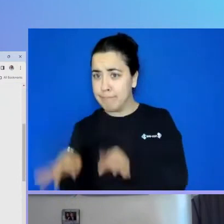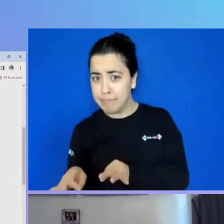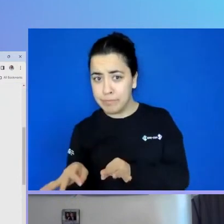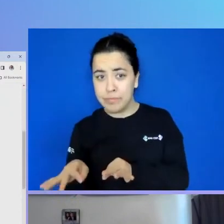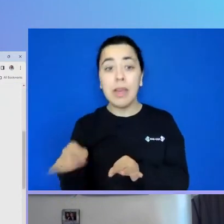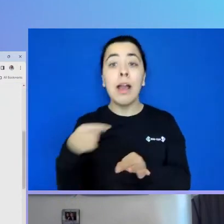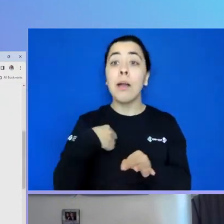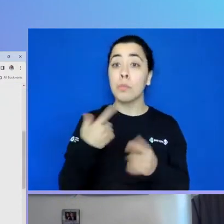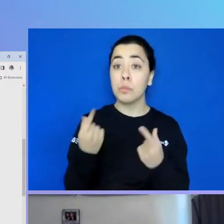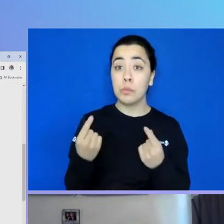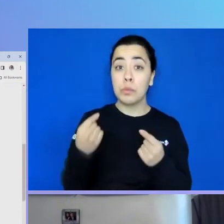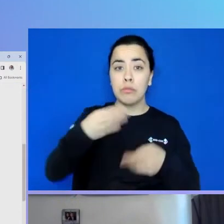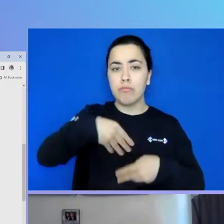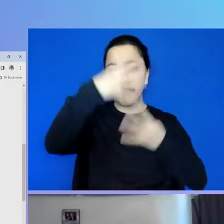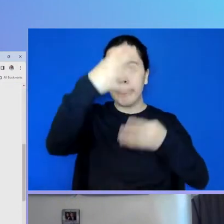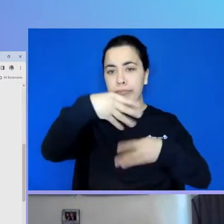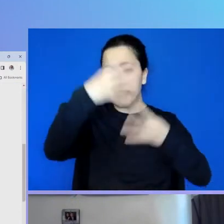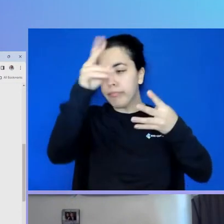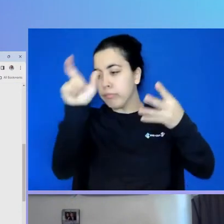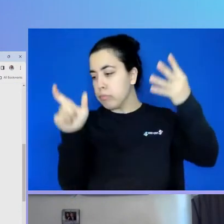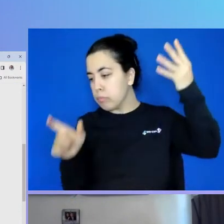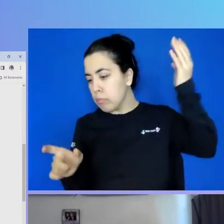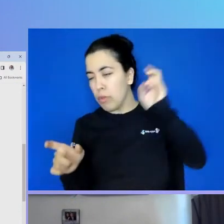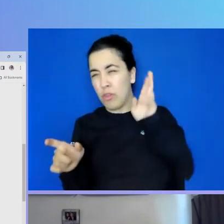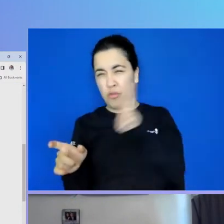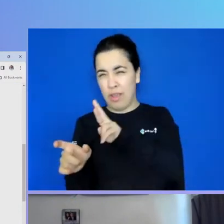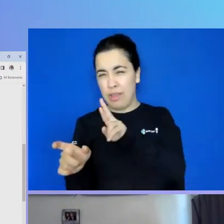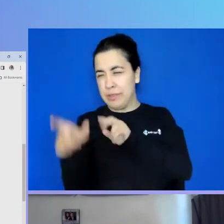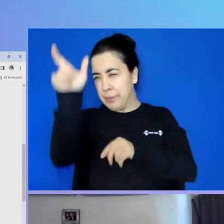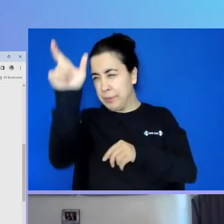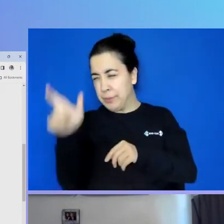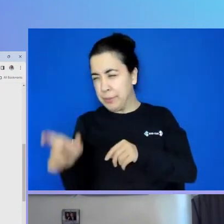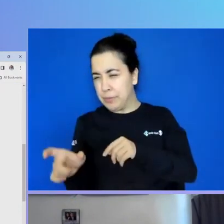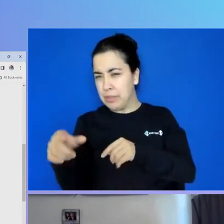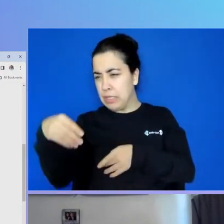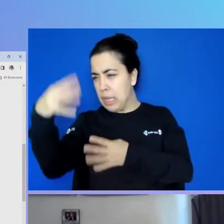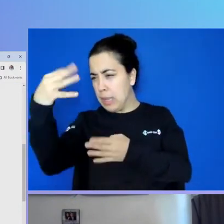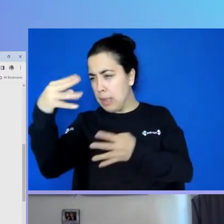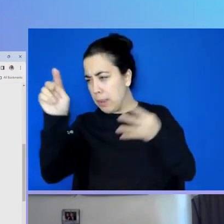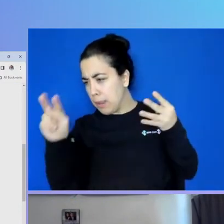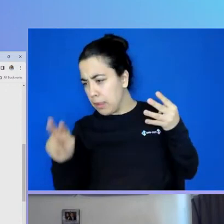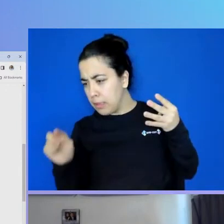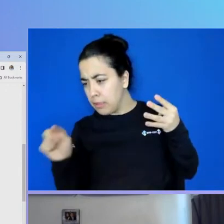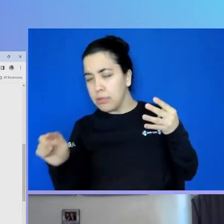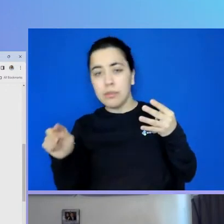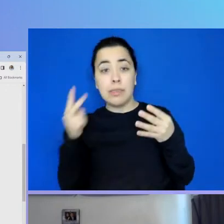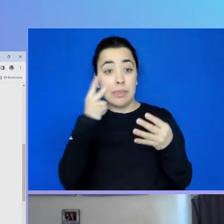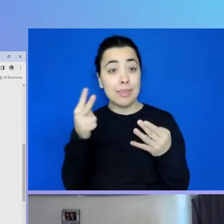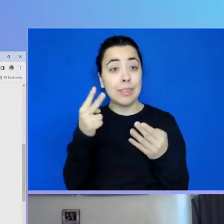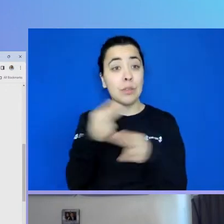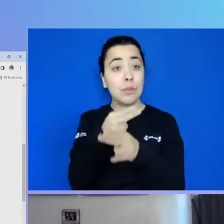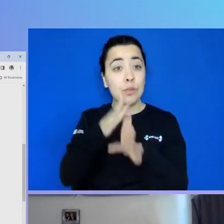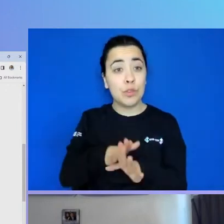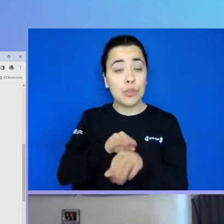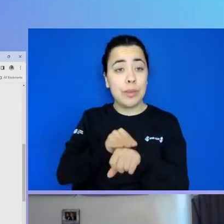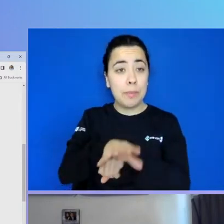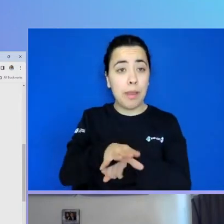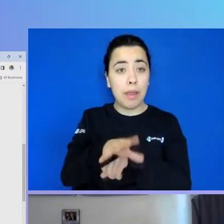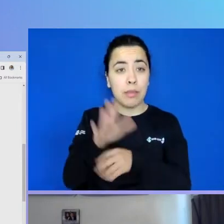bottom of the right page and towards the right side. It gives me exactly what the user impact is on a scale of minor to